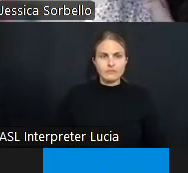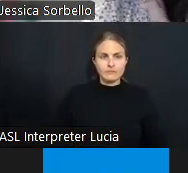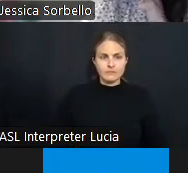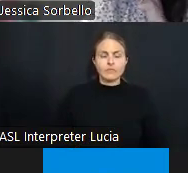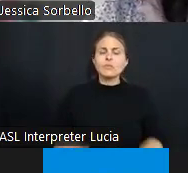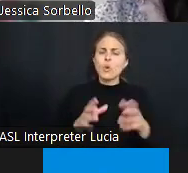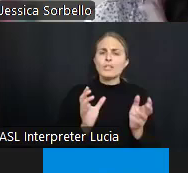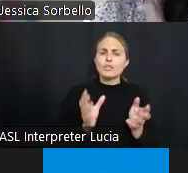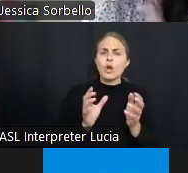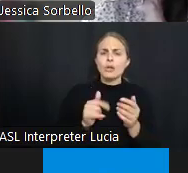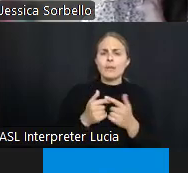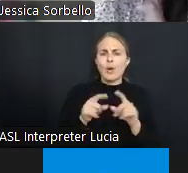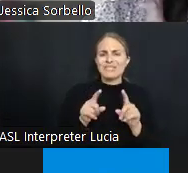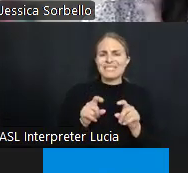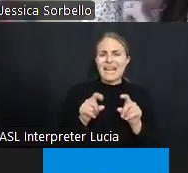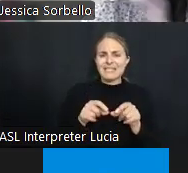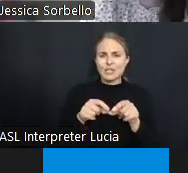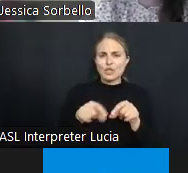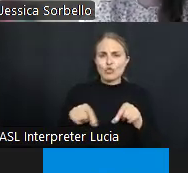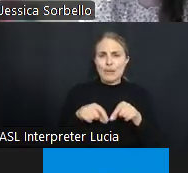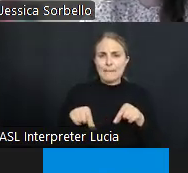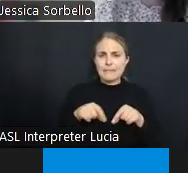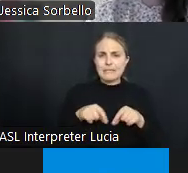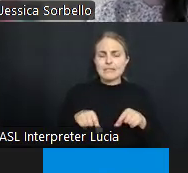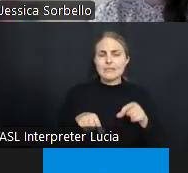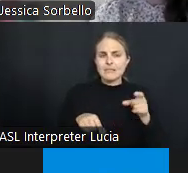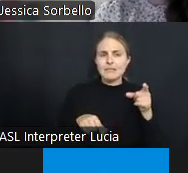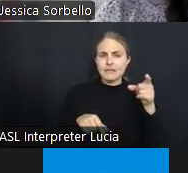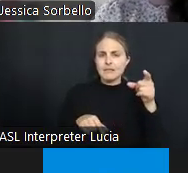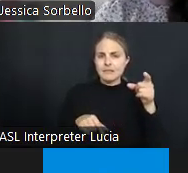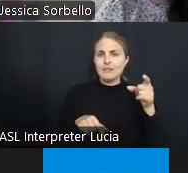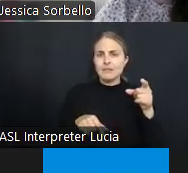all of the overdose prevention kits we ship out. We have